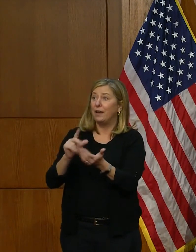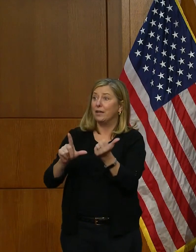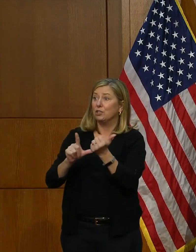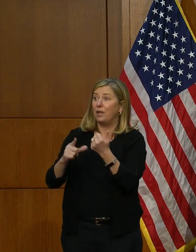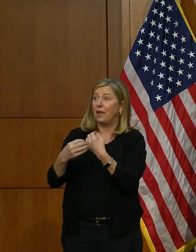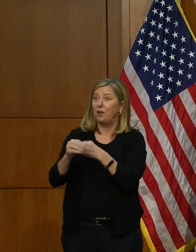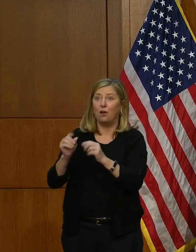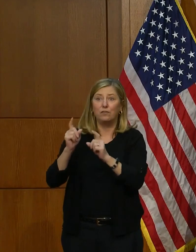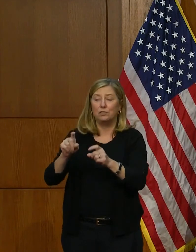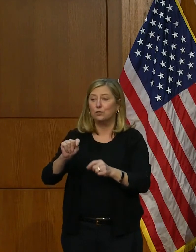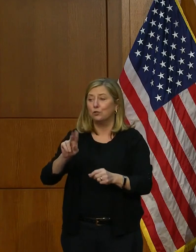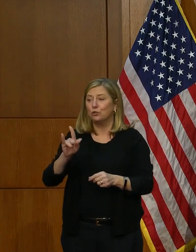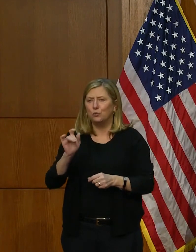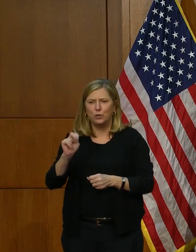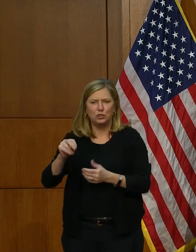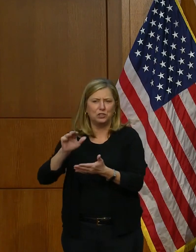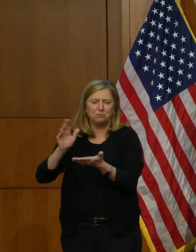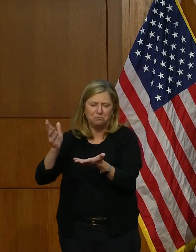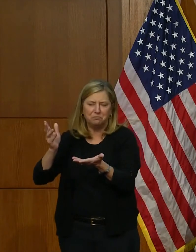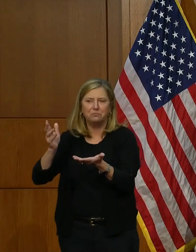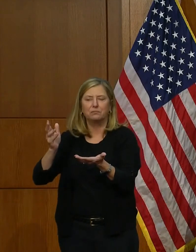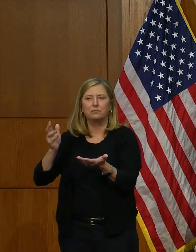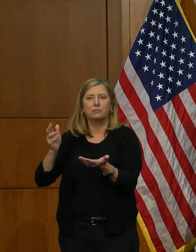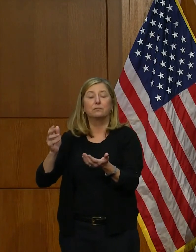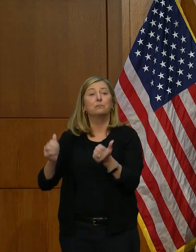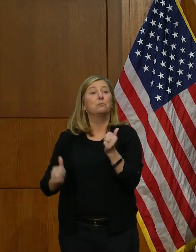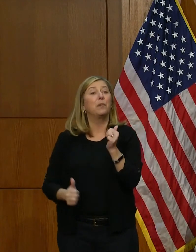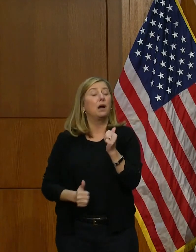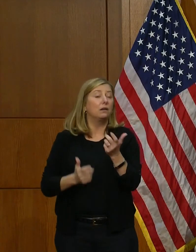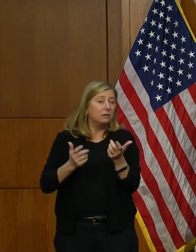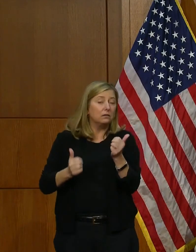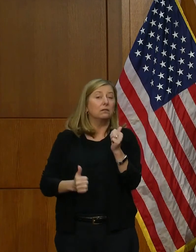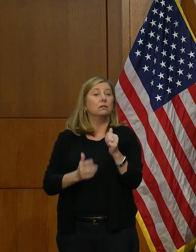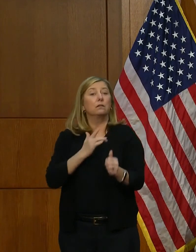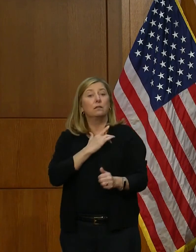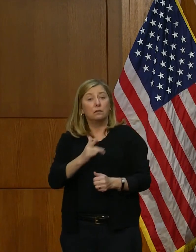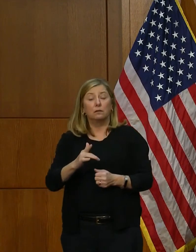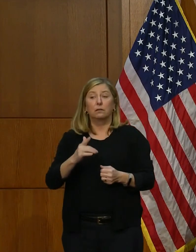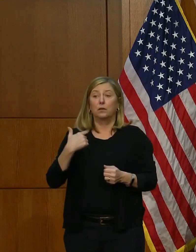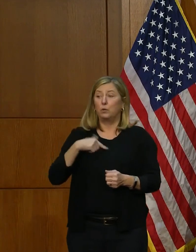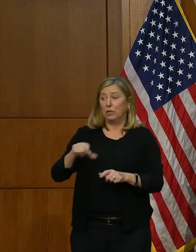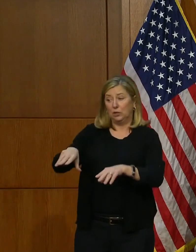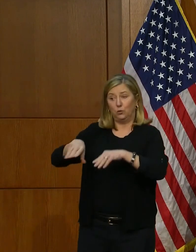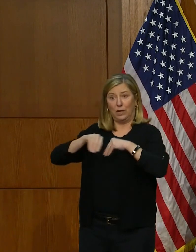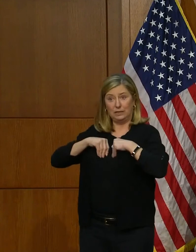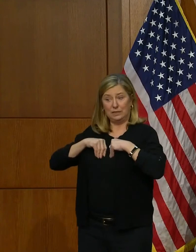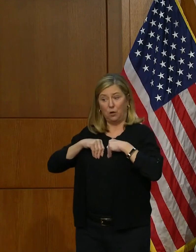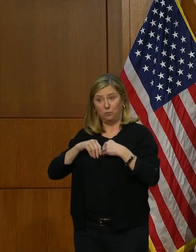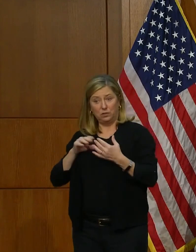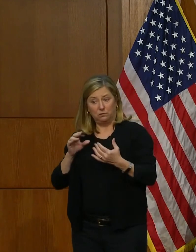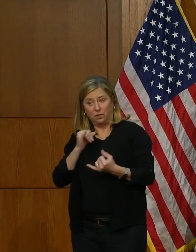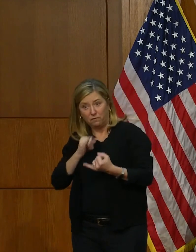AND FINANCIAL AID OFFICERS ARE AWARDING TUITION. BUT ALMOST TO A REPORT THE COMPANY LINE IS